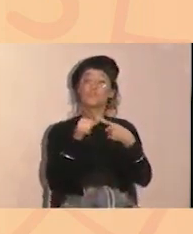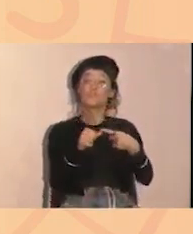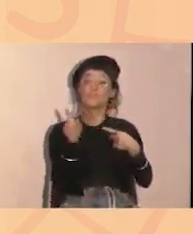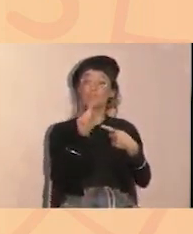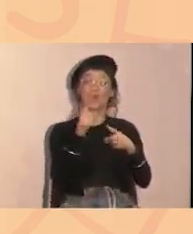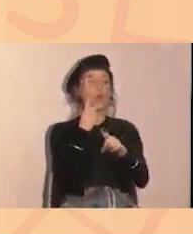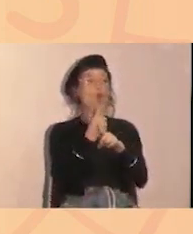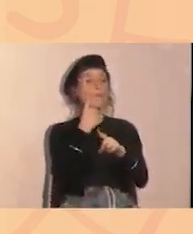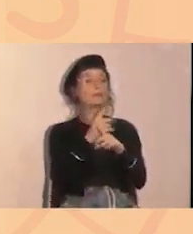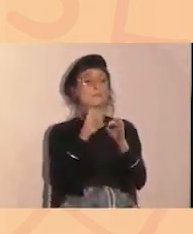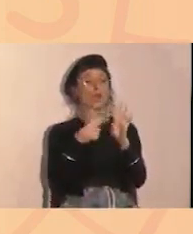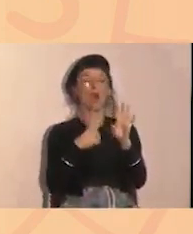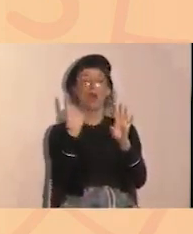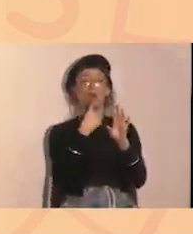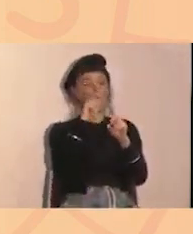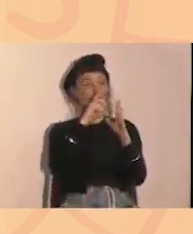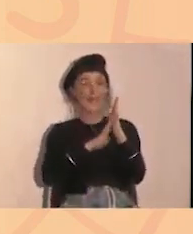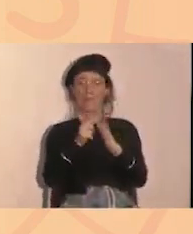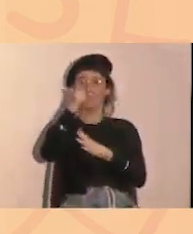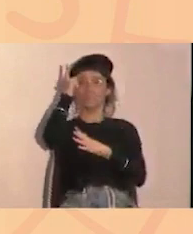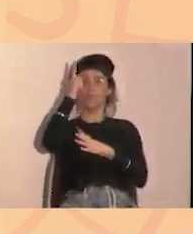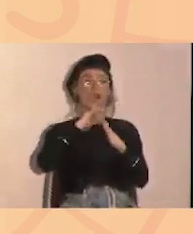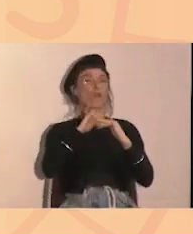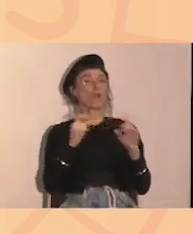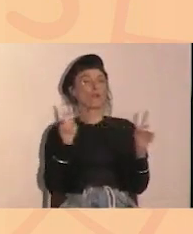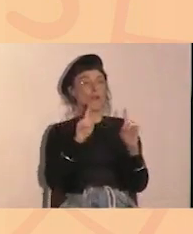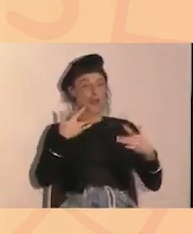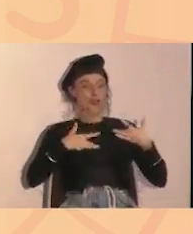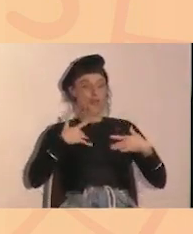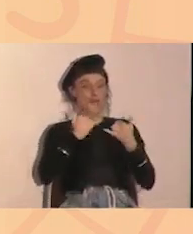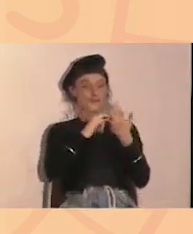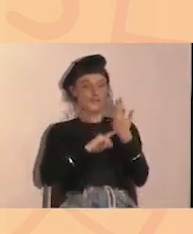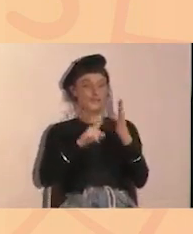made by the Prime Minister around lifestyle choices of staying on Country.